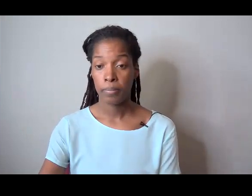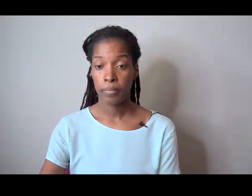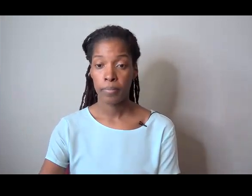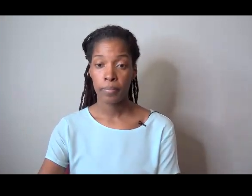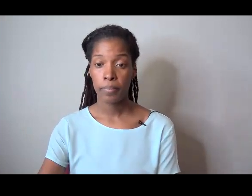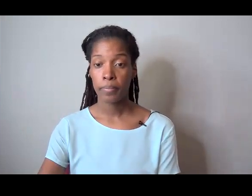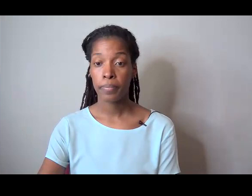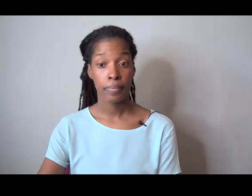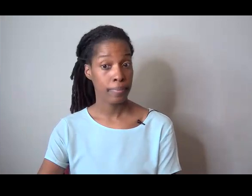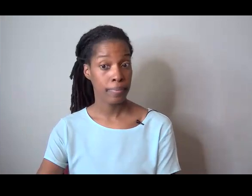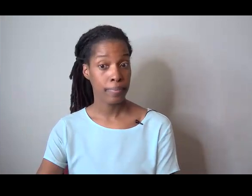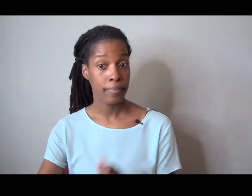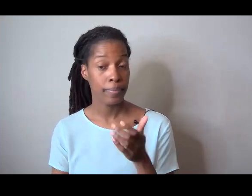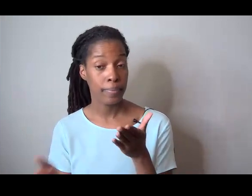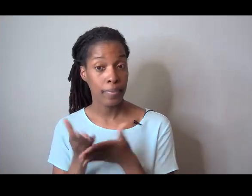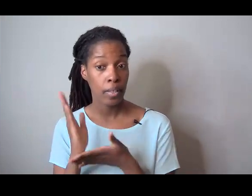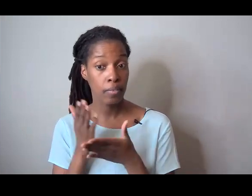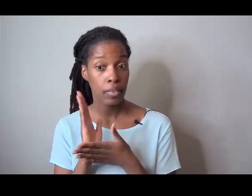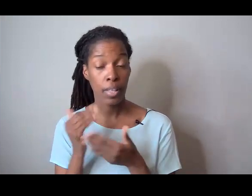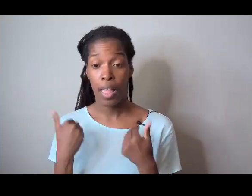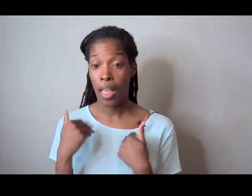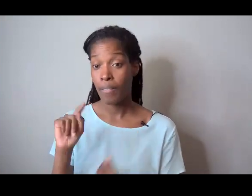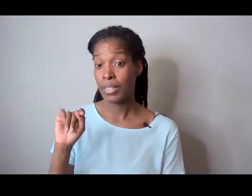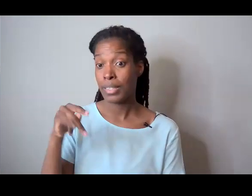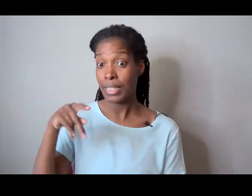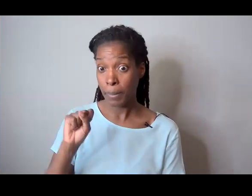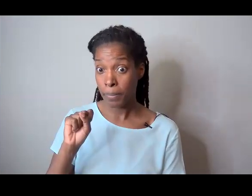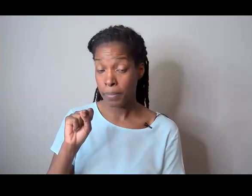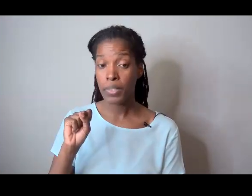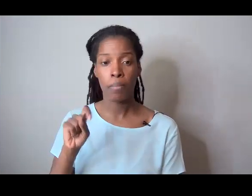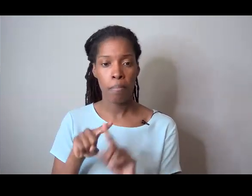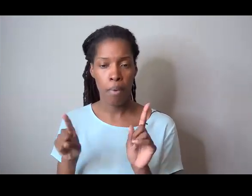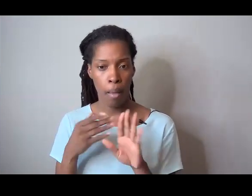All right. I have some tips I want to share, but before I do that, well actually let me